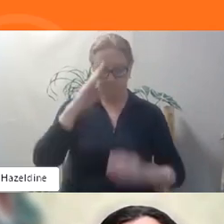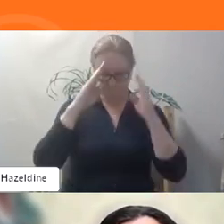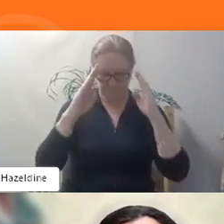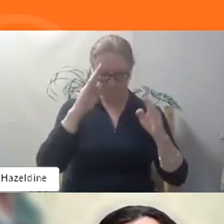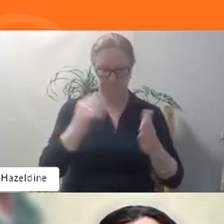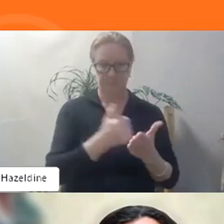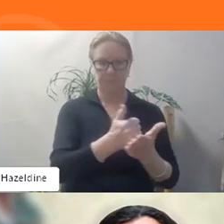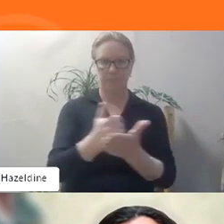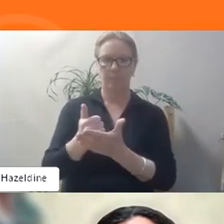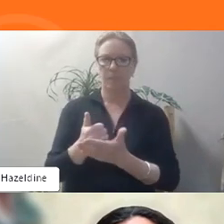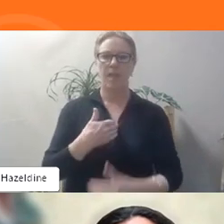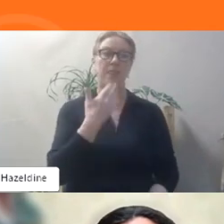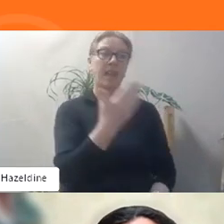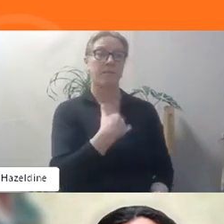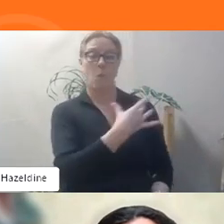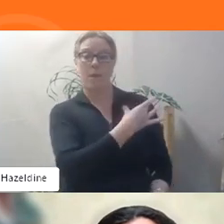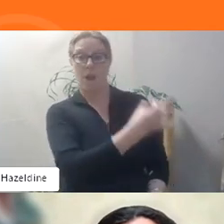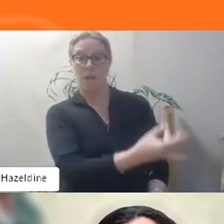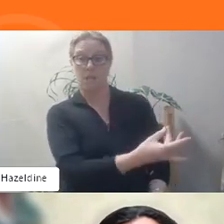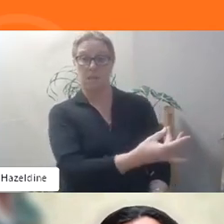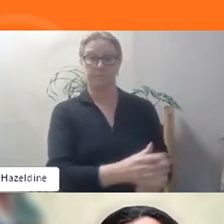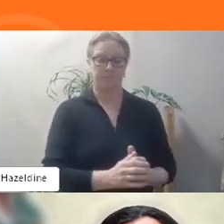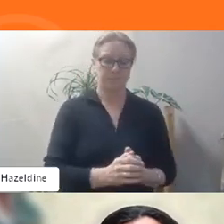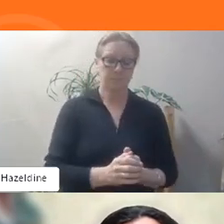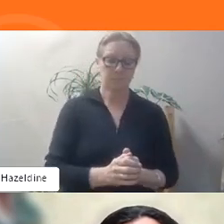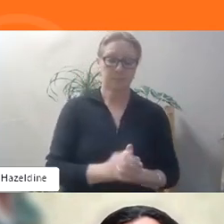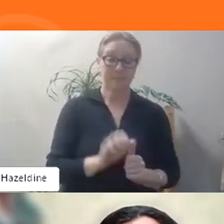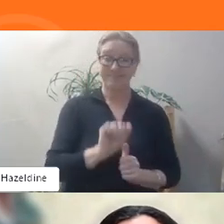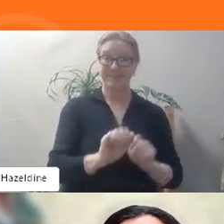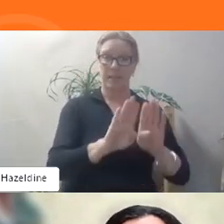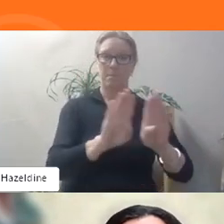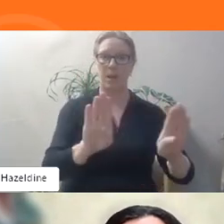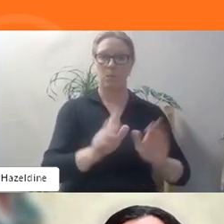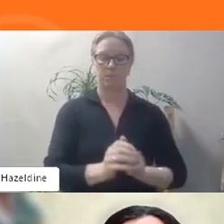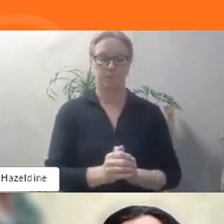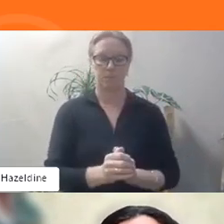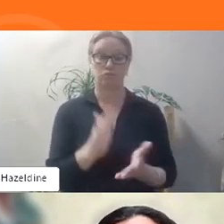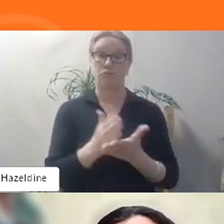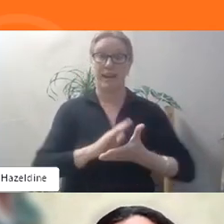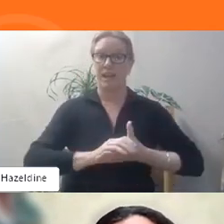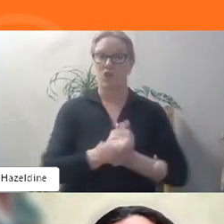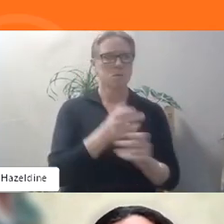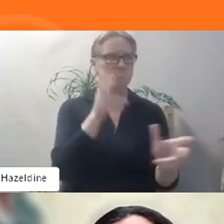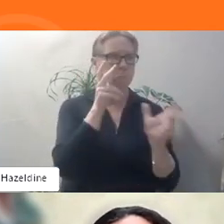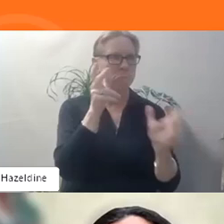Thank you so much for inviting me on to this panel and I have really enjoyed listening so far, but I feel a